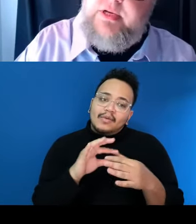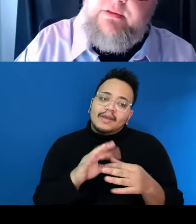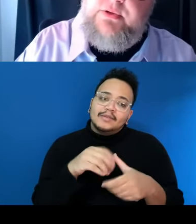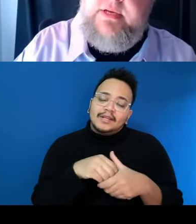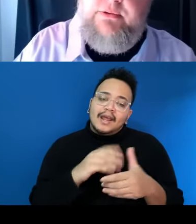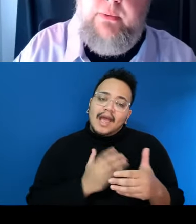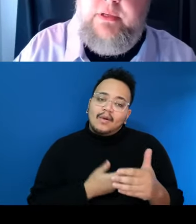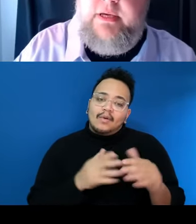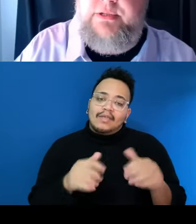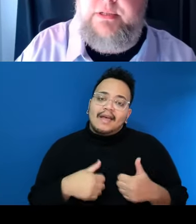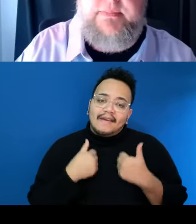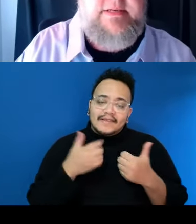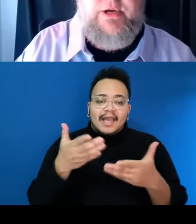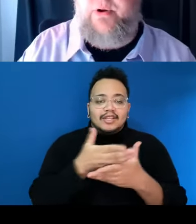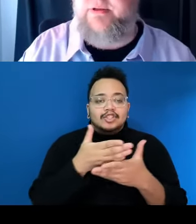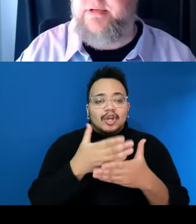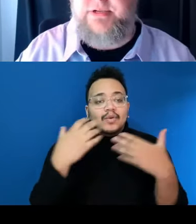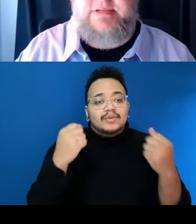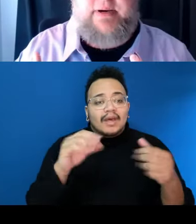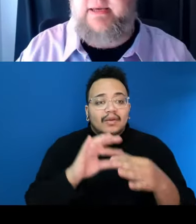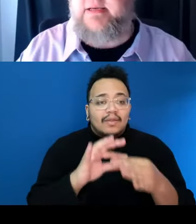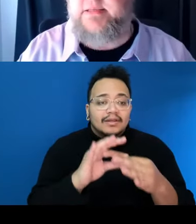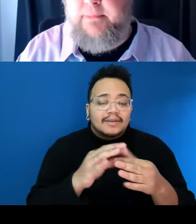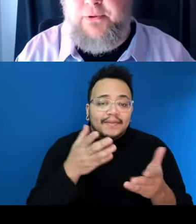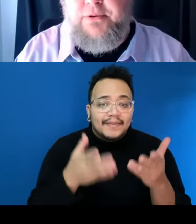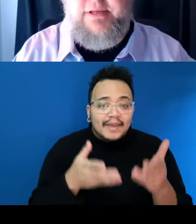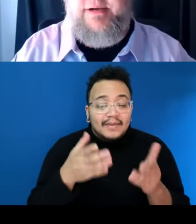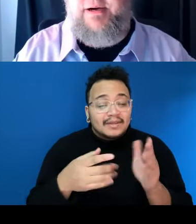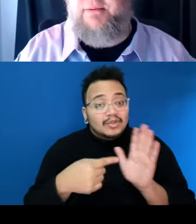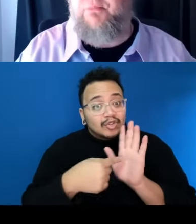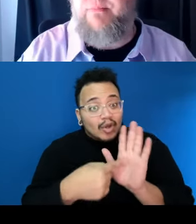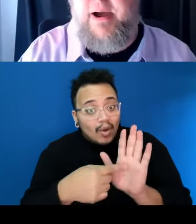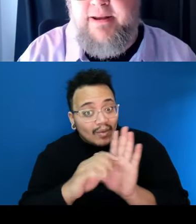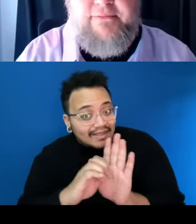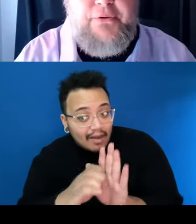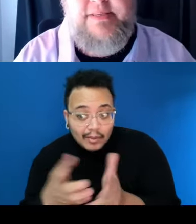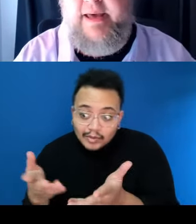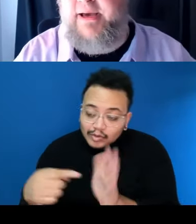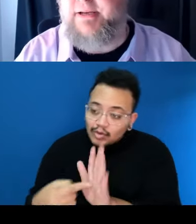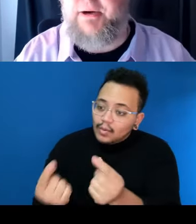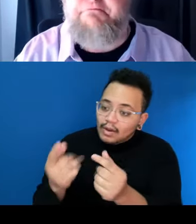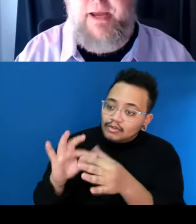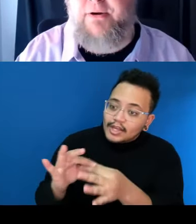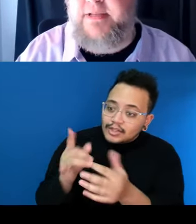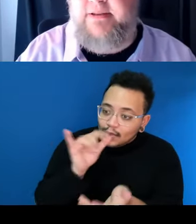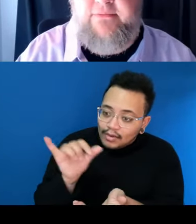share those healthy relationships, whether it's just by example, reminding folks that parents